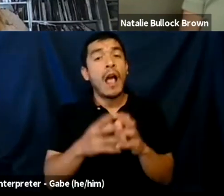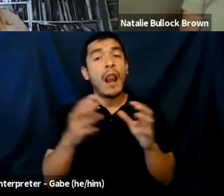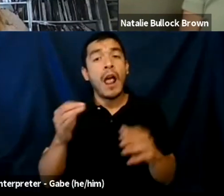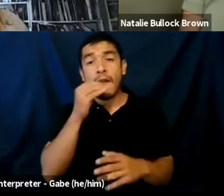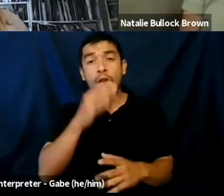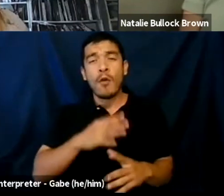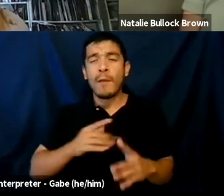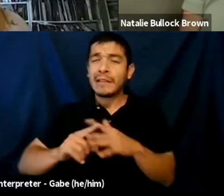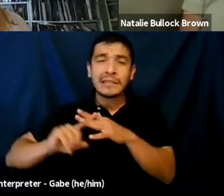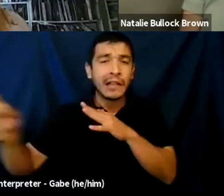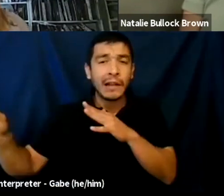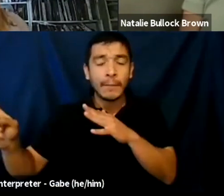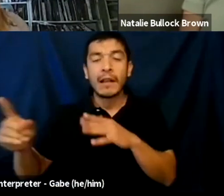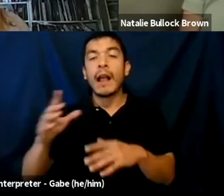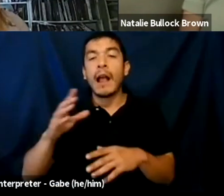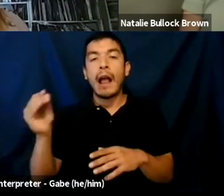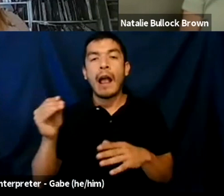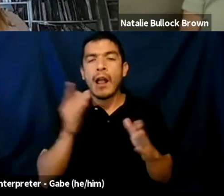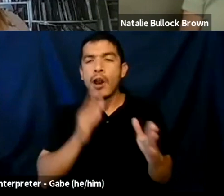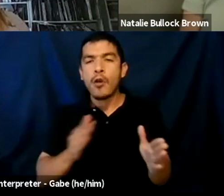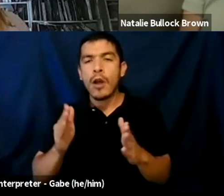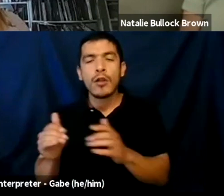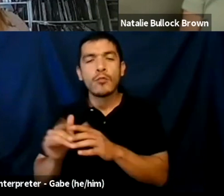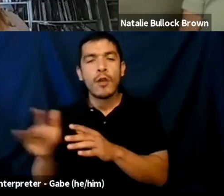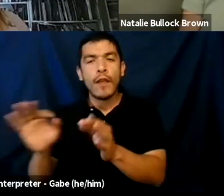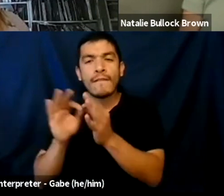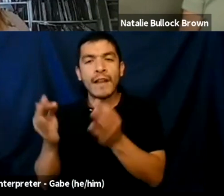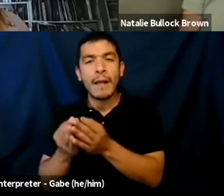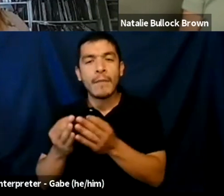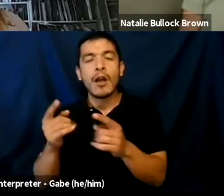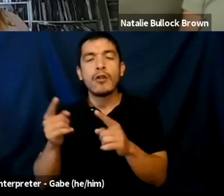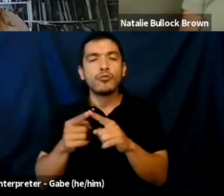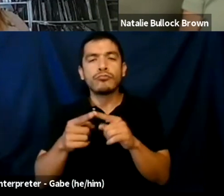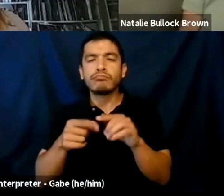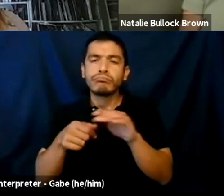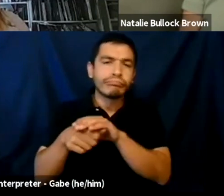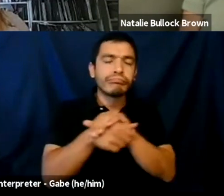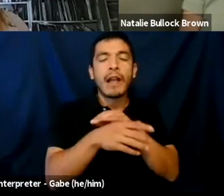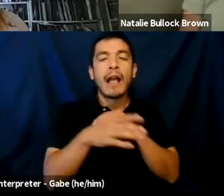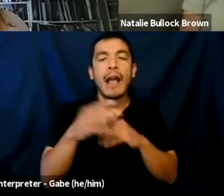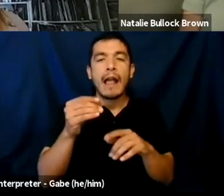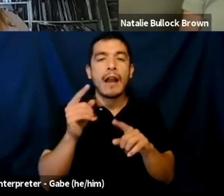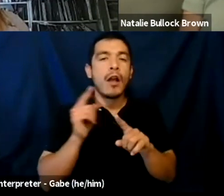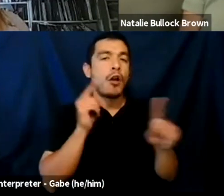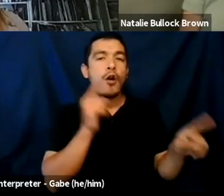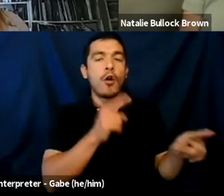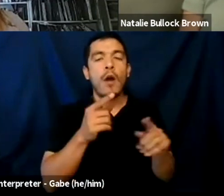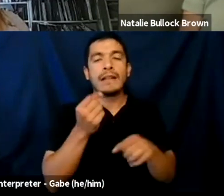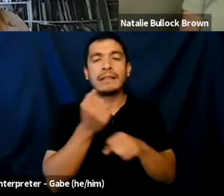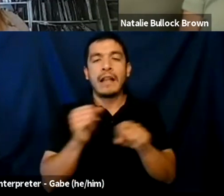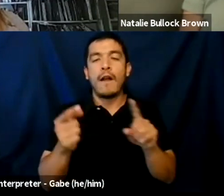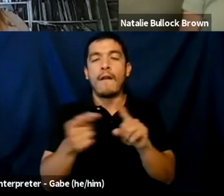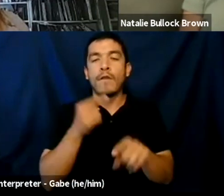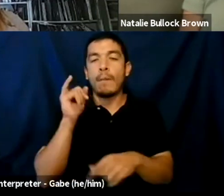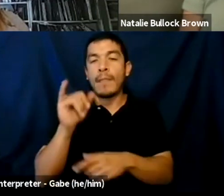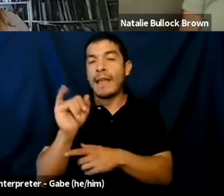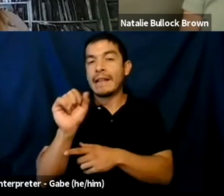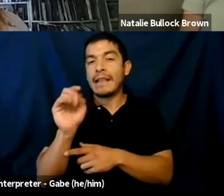and arranging with their families and smugglers to be rescued from the Islamic State. As those numbers started increasing,